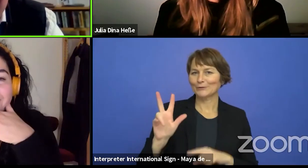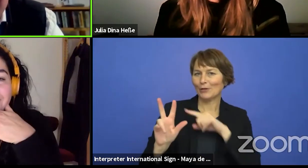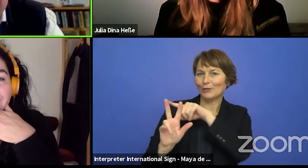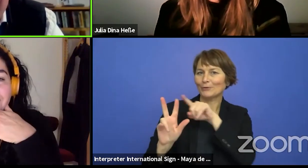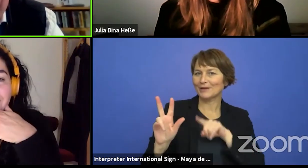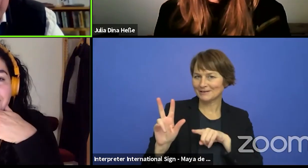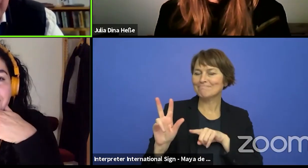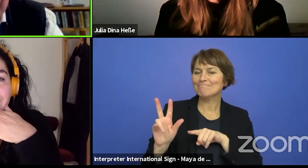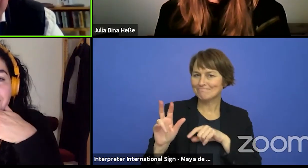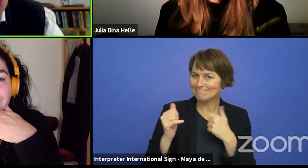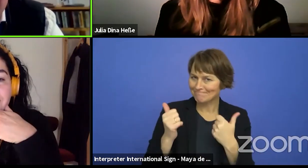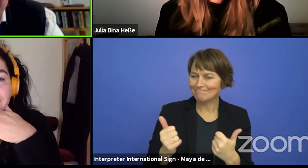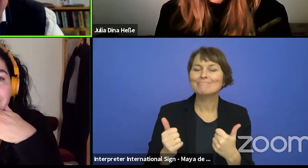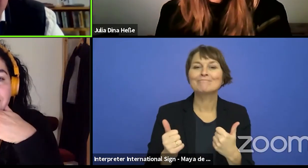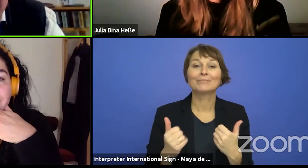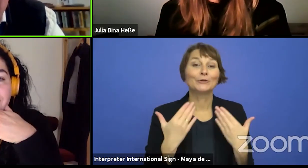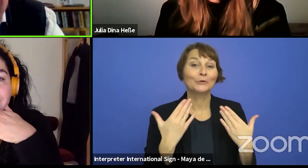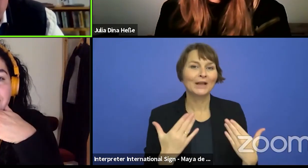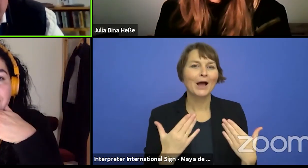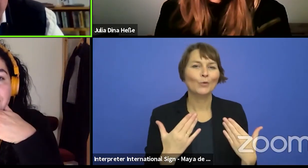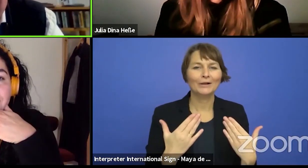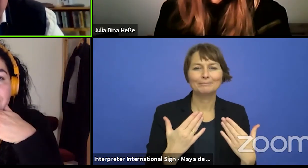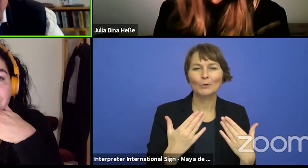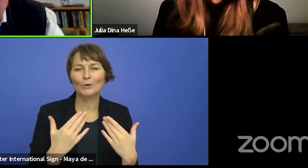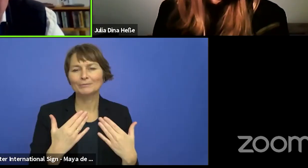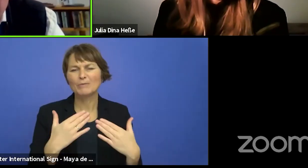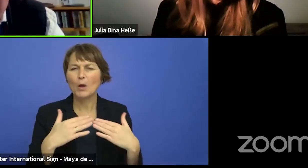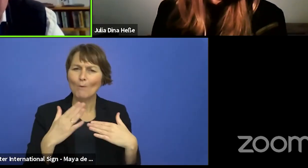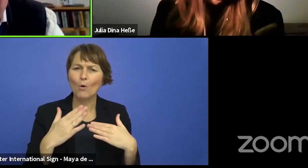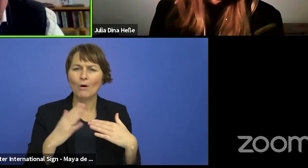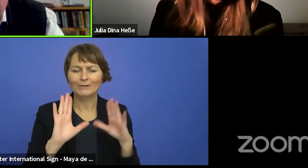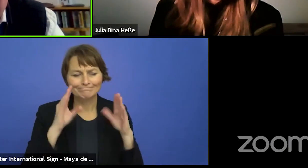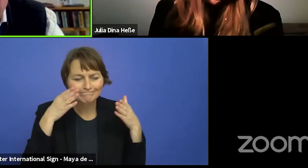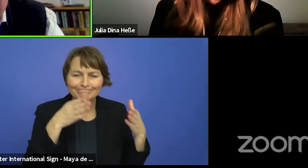And we go on working on that and of course we have now, we have to come to the point that